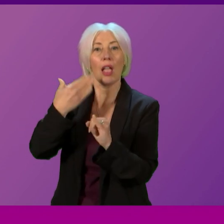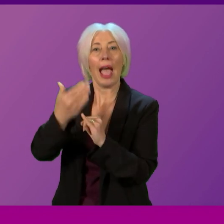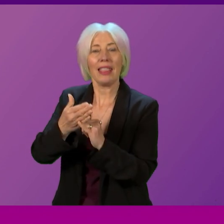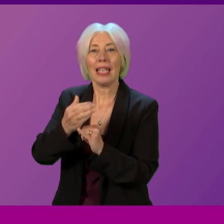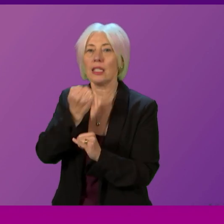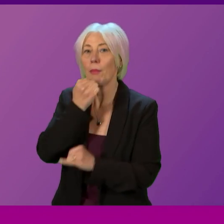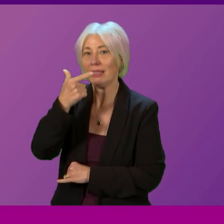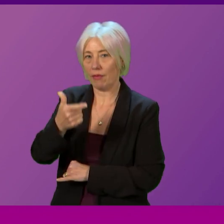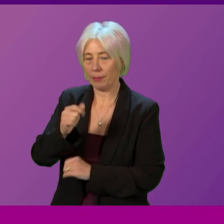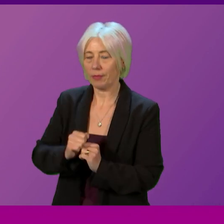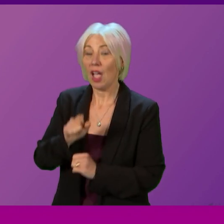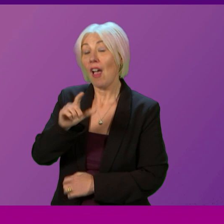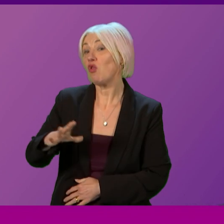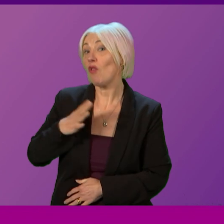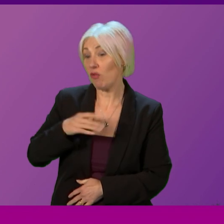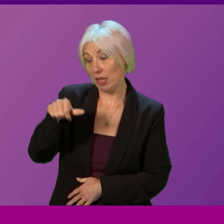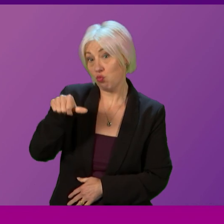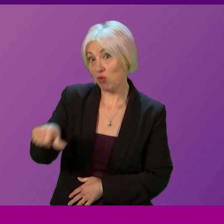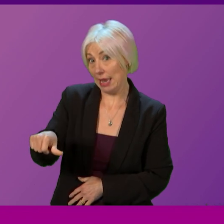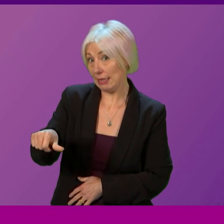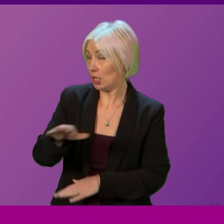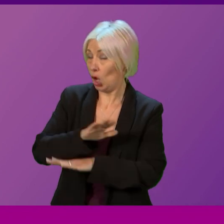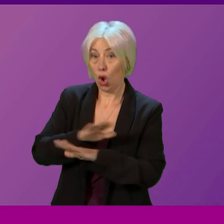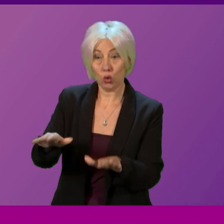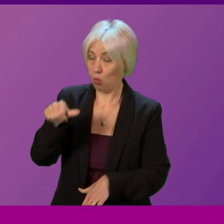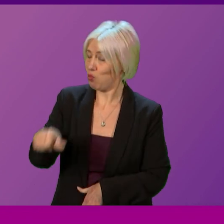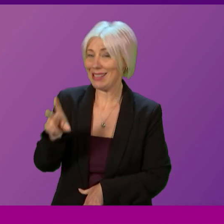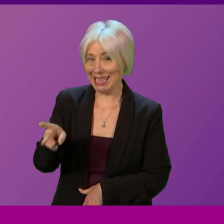I ask members who have already pressed their request-to-speak buttons to not re-press them, please.